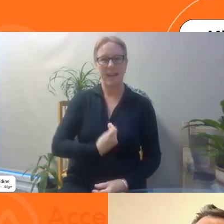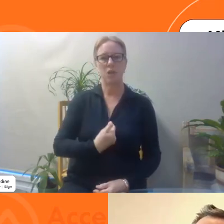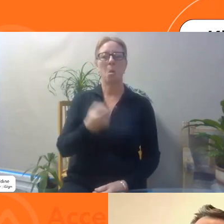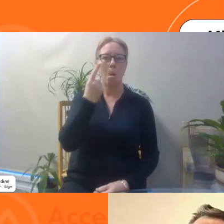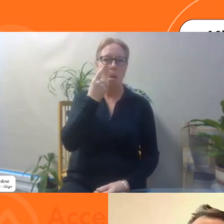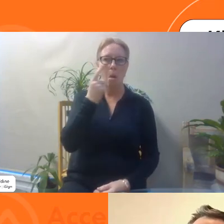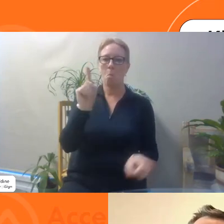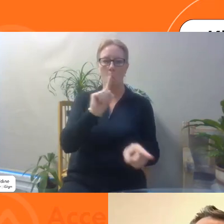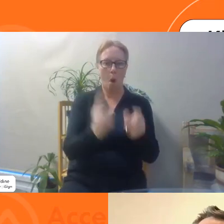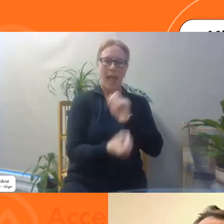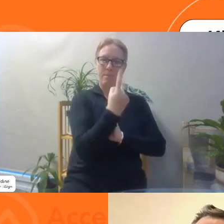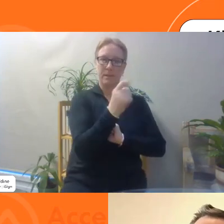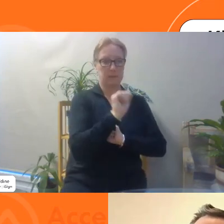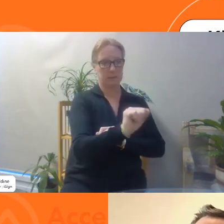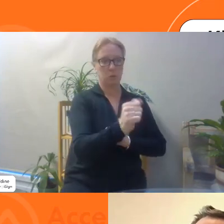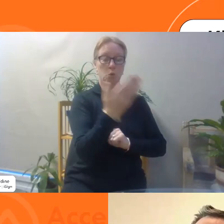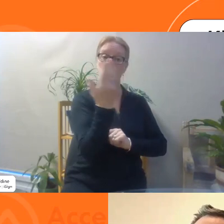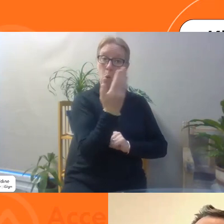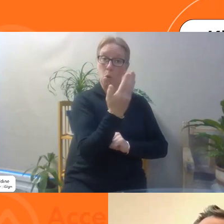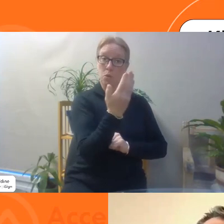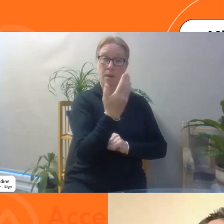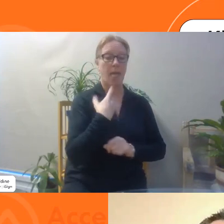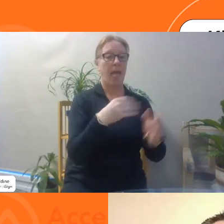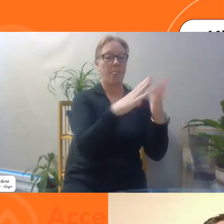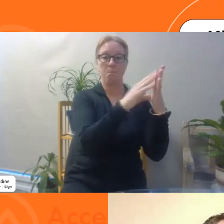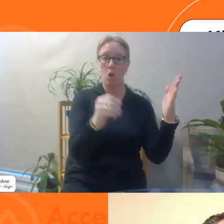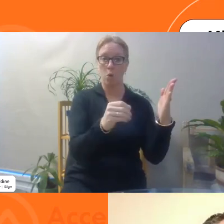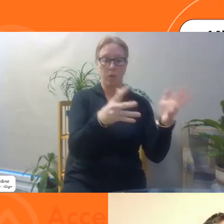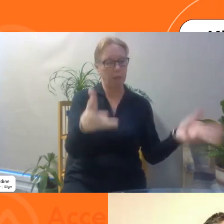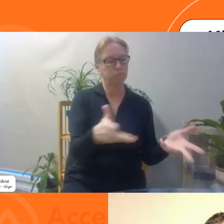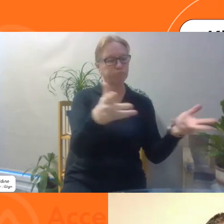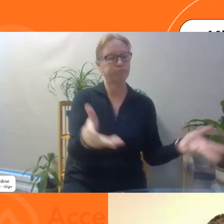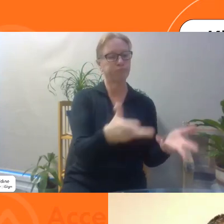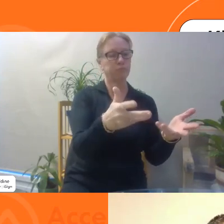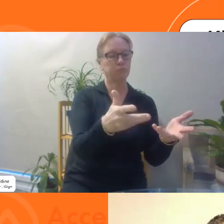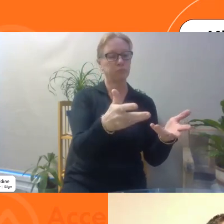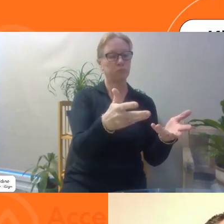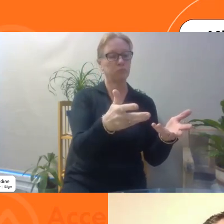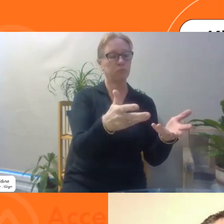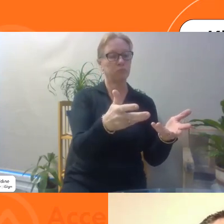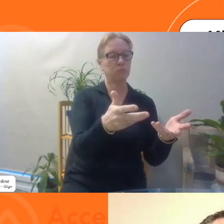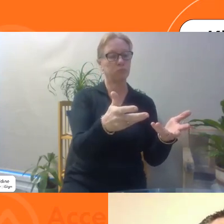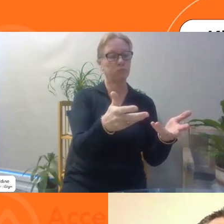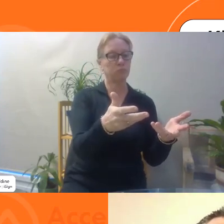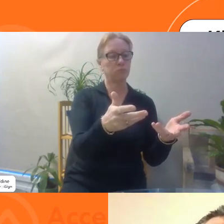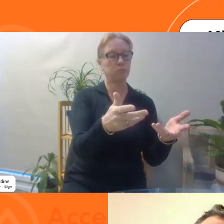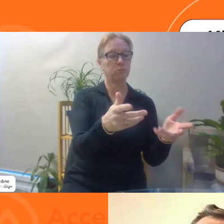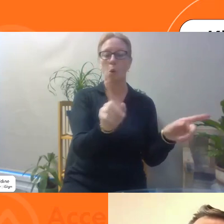in our schools and the model that drives what happens in our schools.